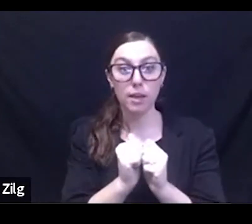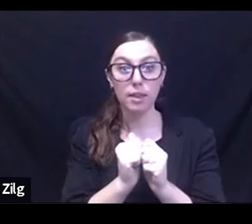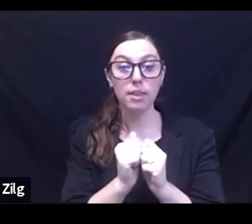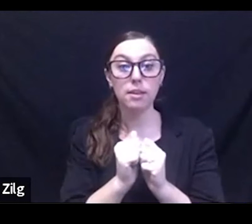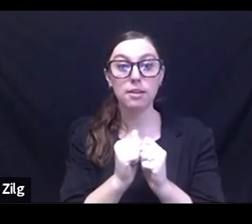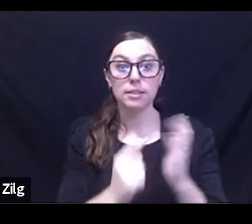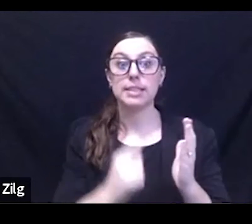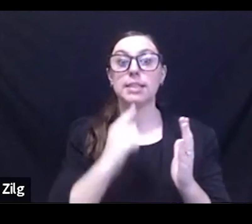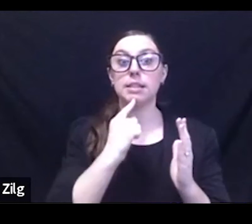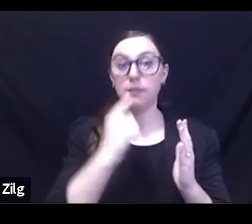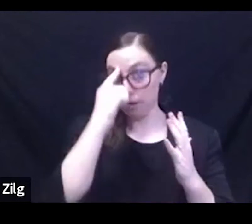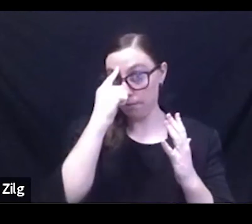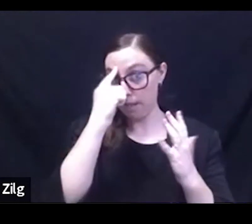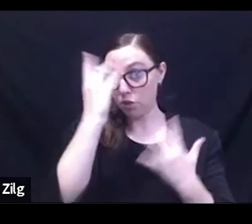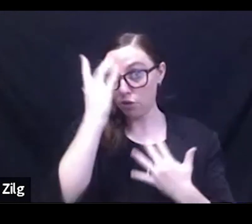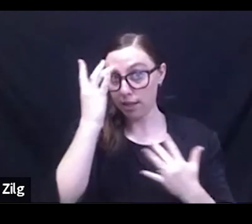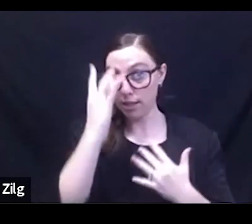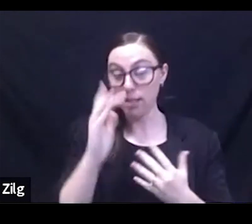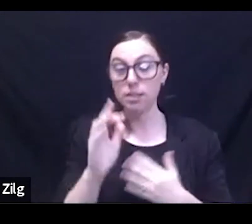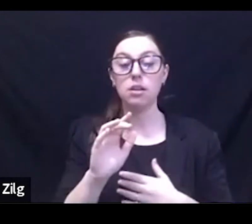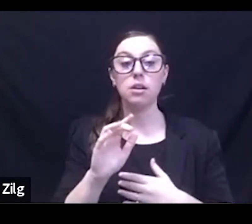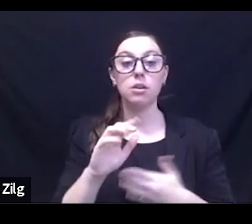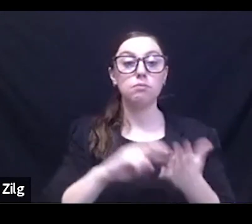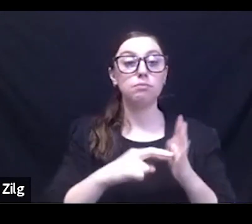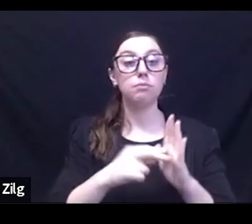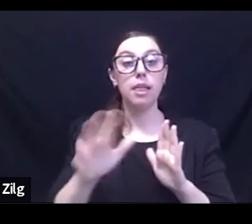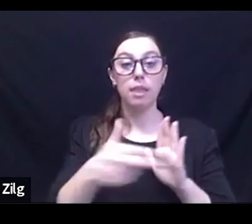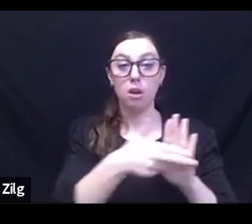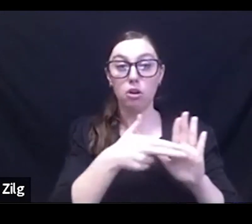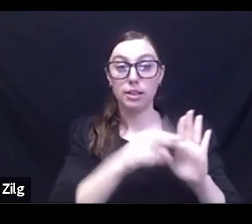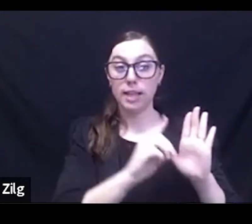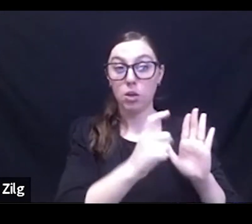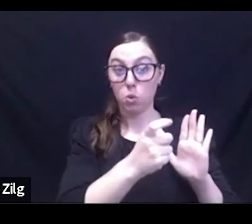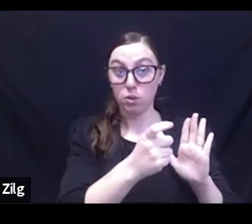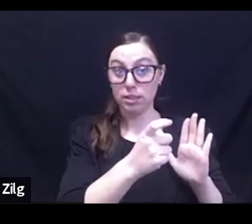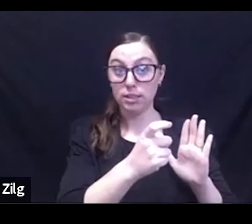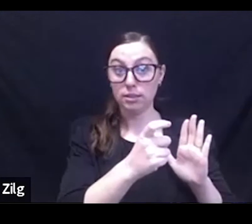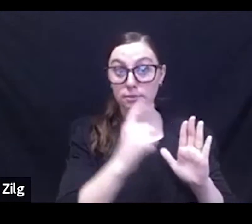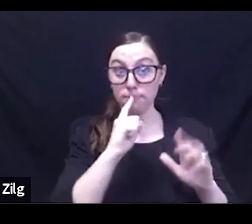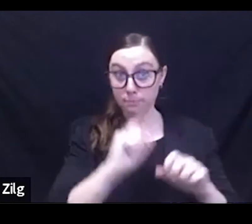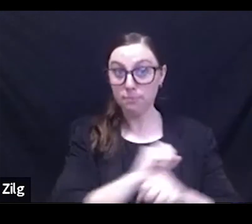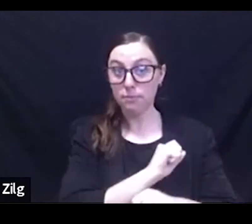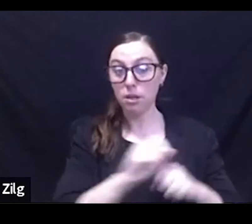illness where their diagnoses does, in fact, impact on the way that they